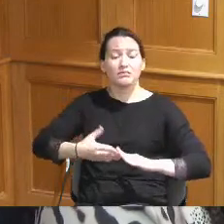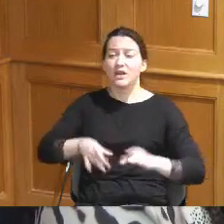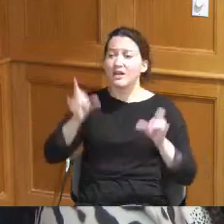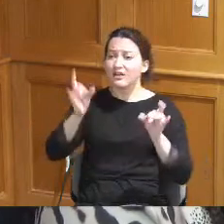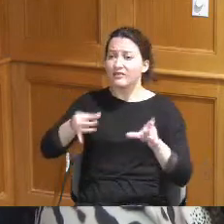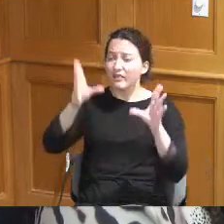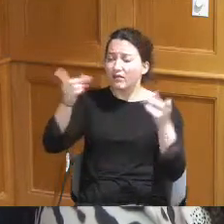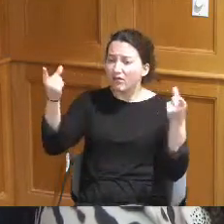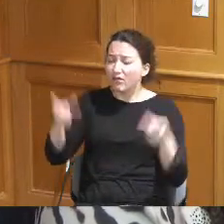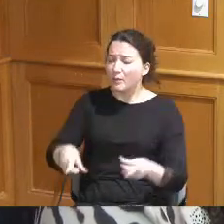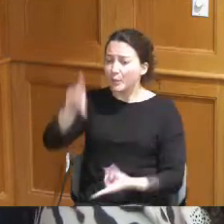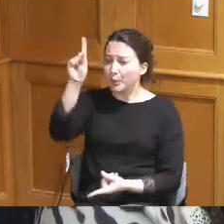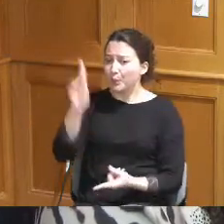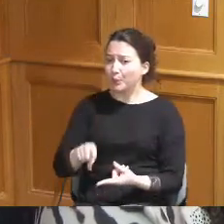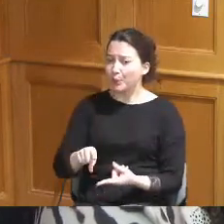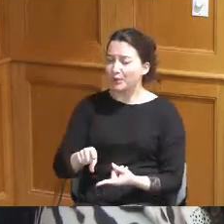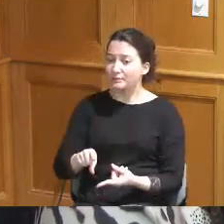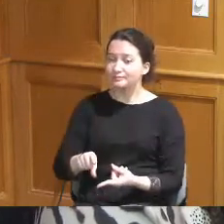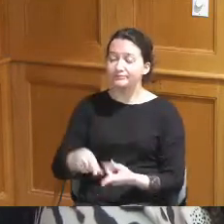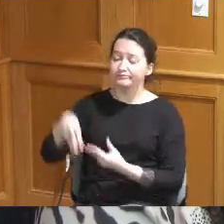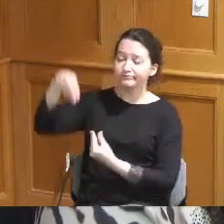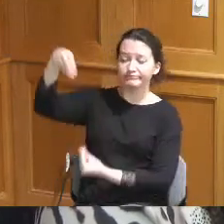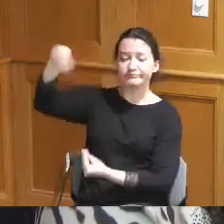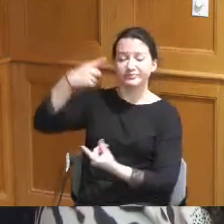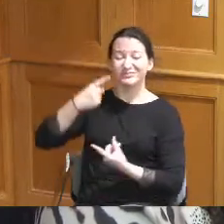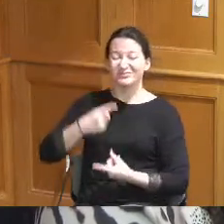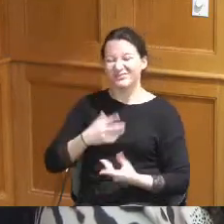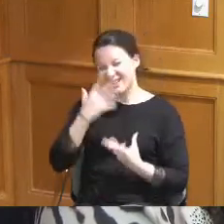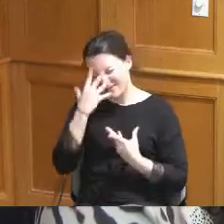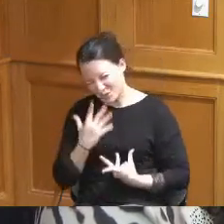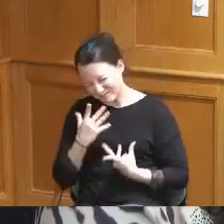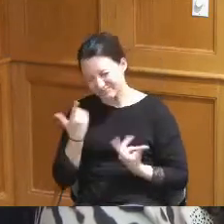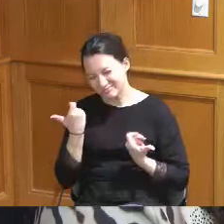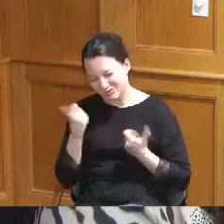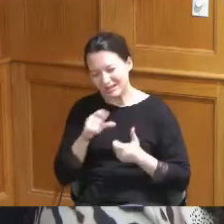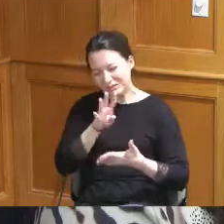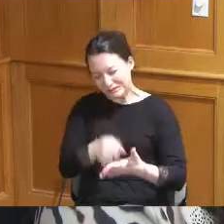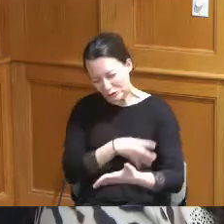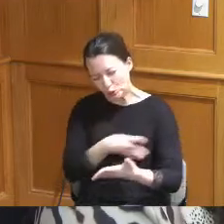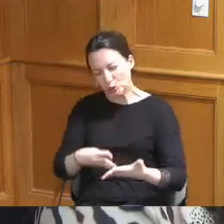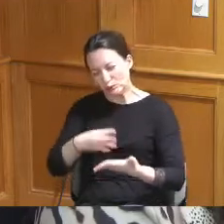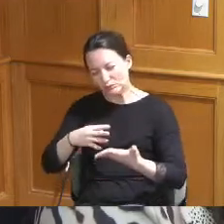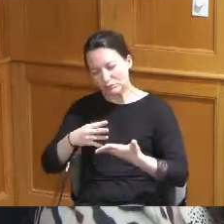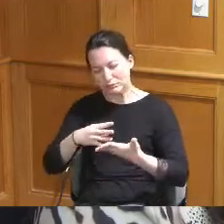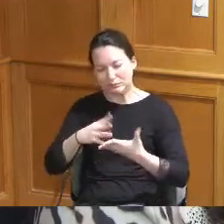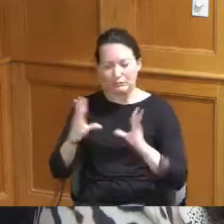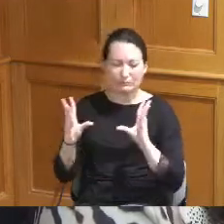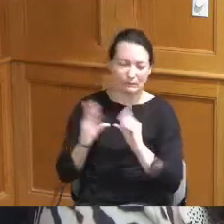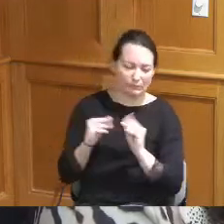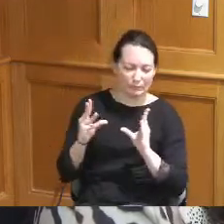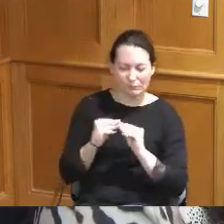there's a resolution unfortunately we've been trying to schedule a press conference to bring